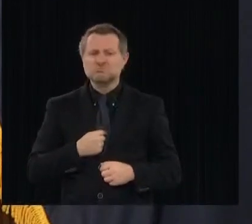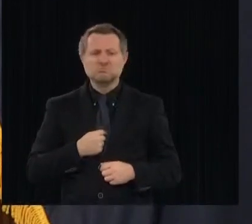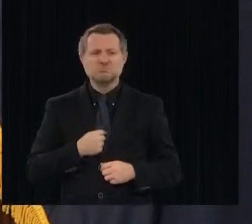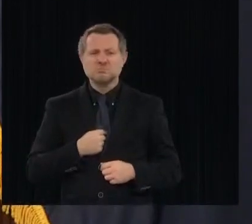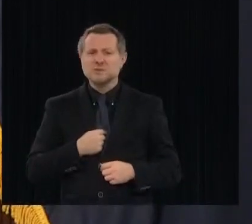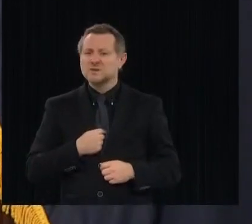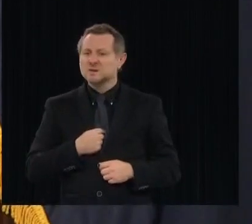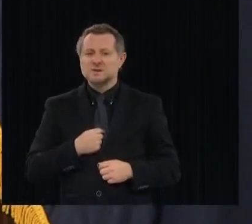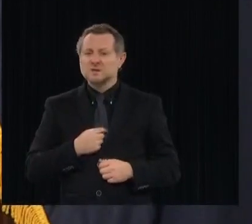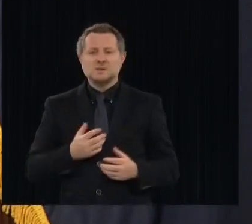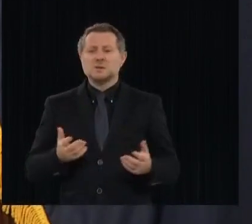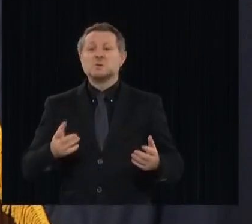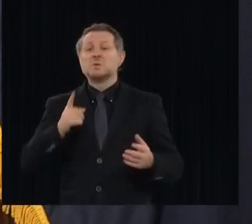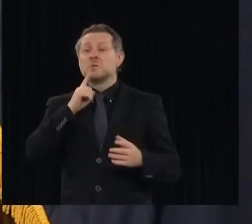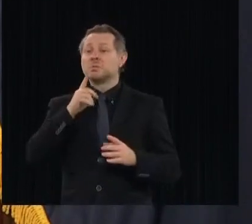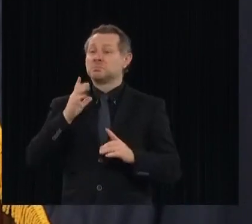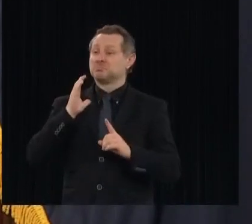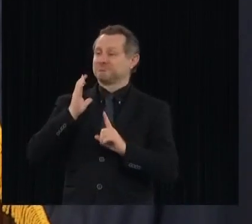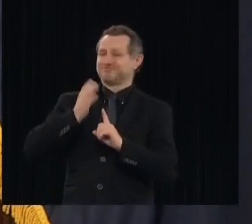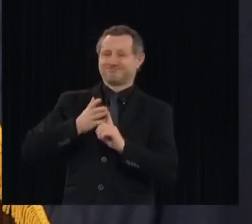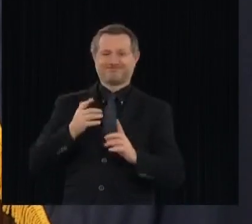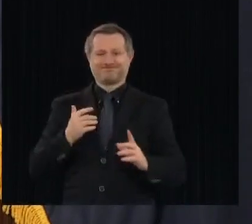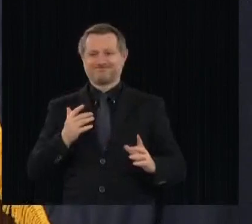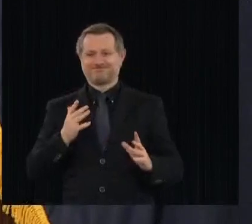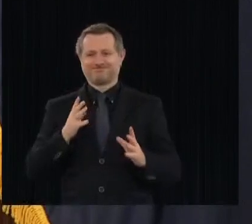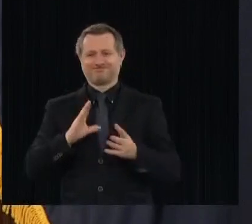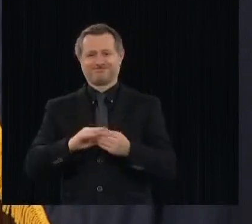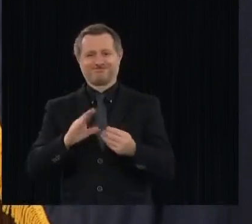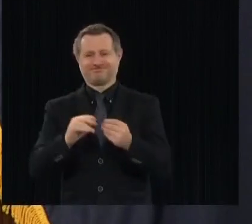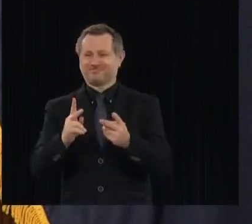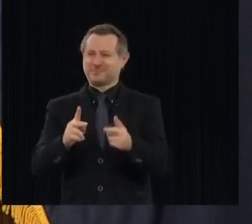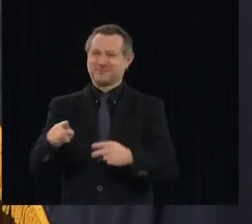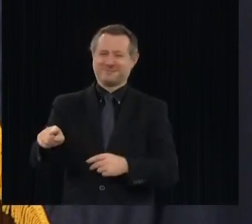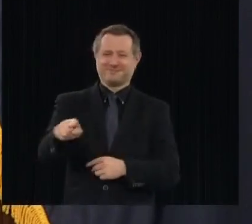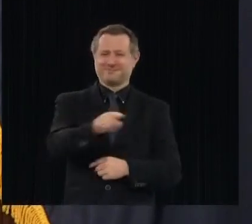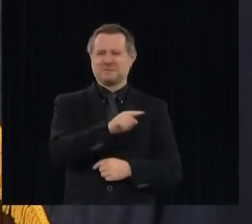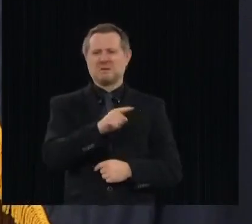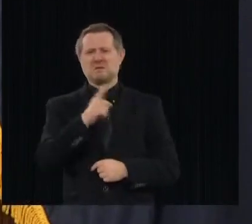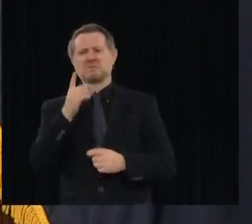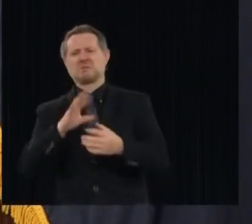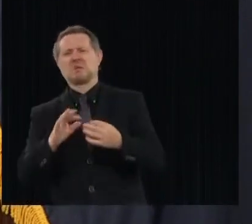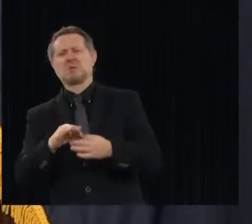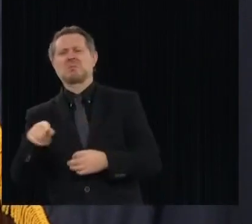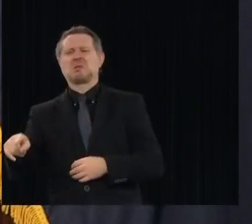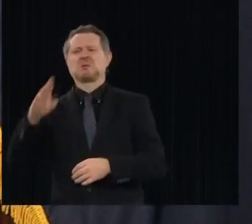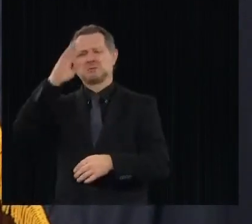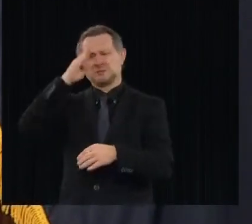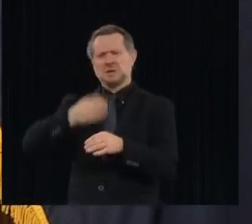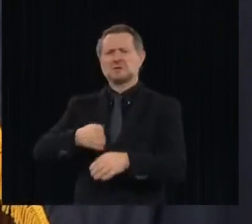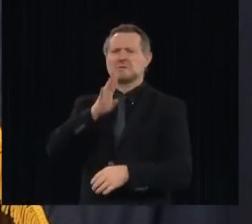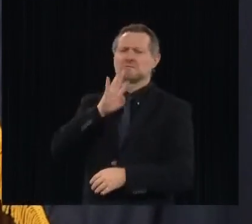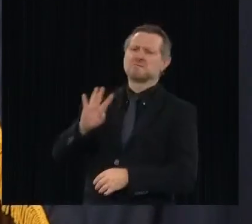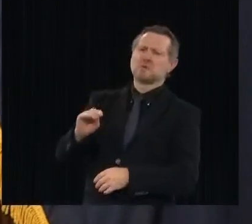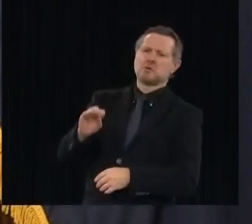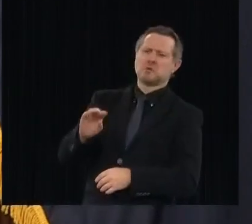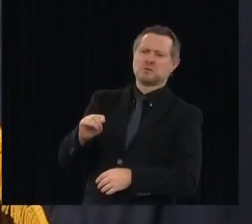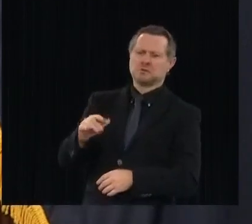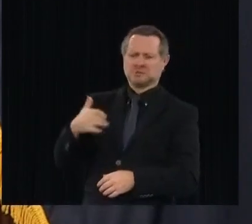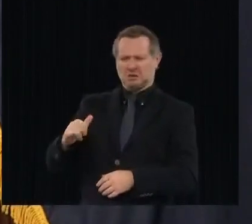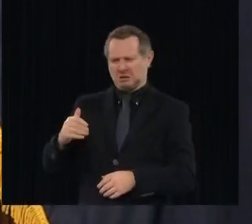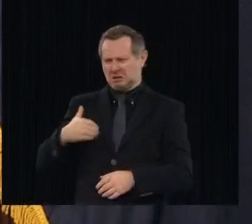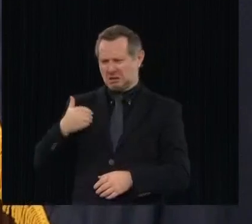DIFFICULT CONVERSATIONS FOR ME